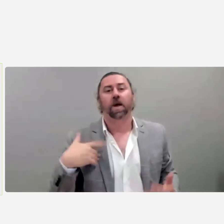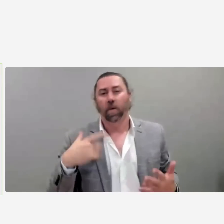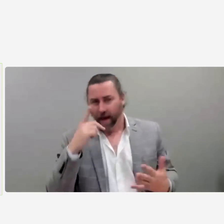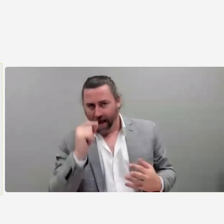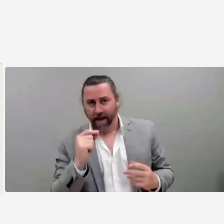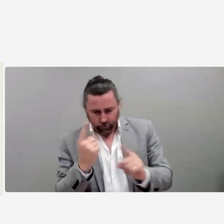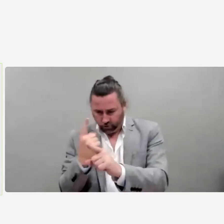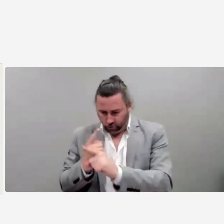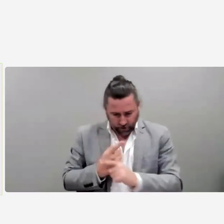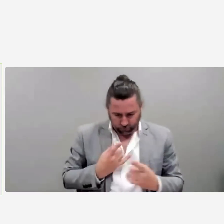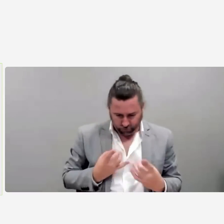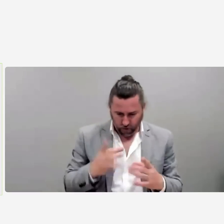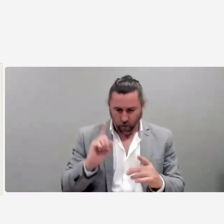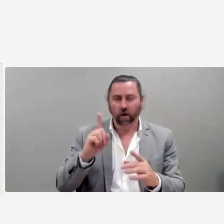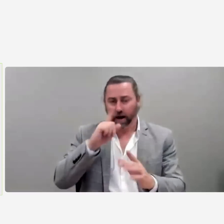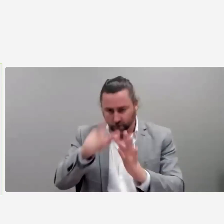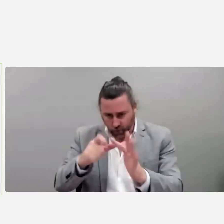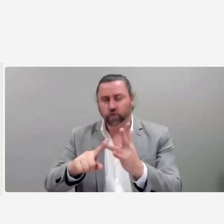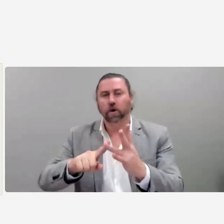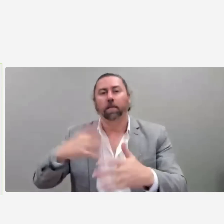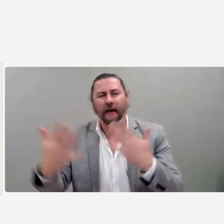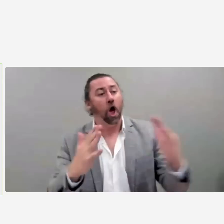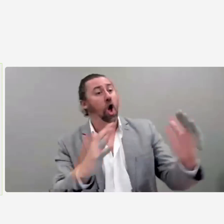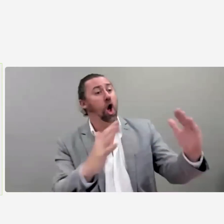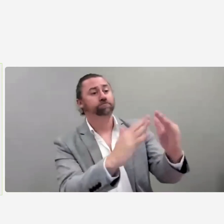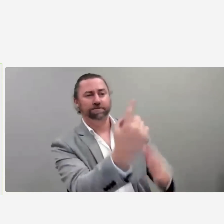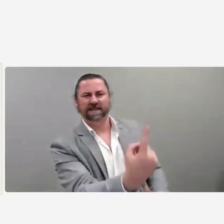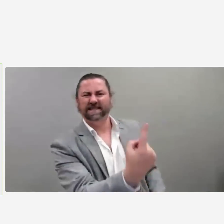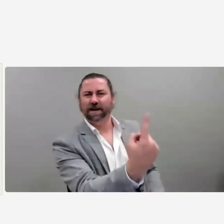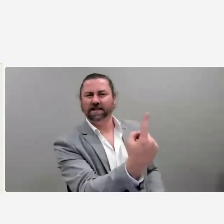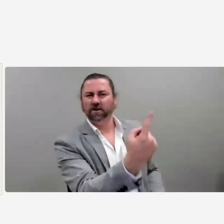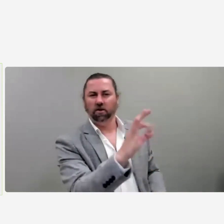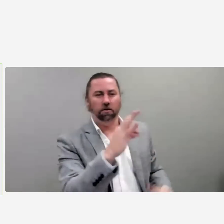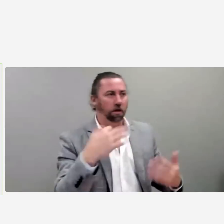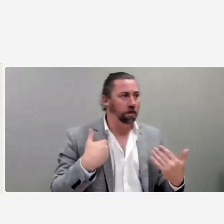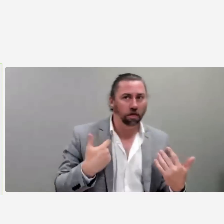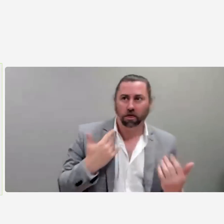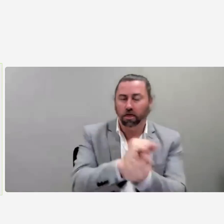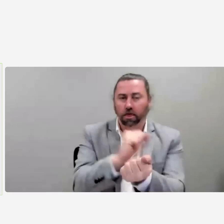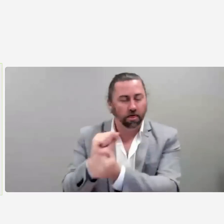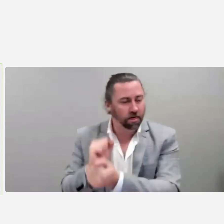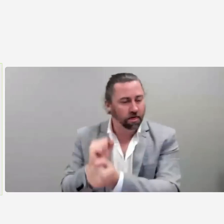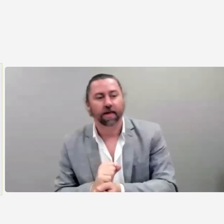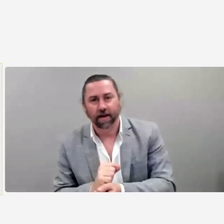people remain independent at home as they age. I urge you to keep participating and engaging with us.